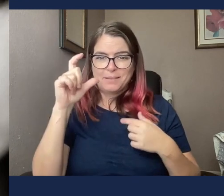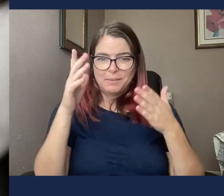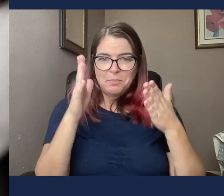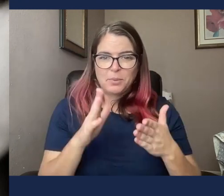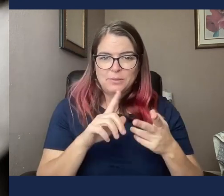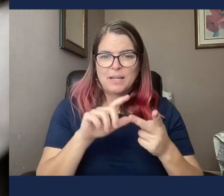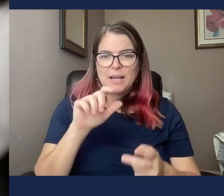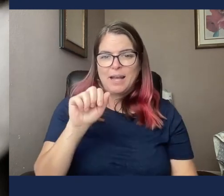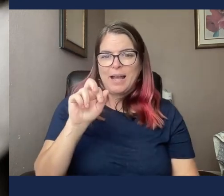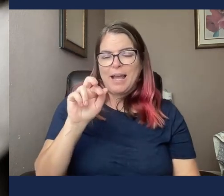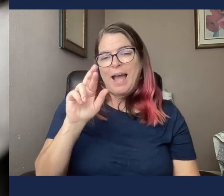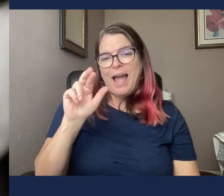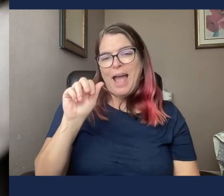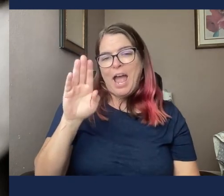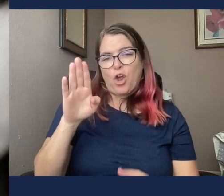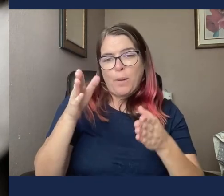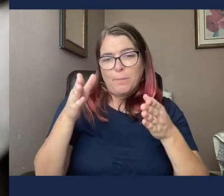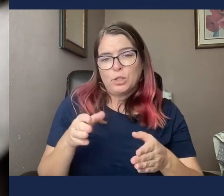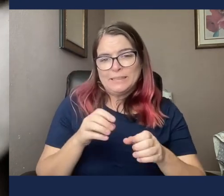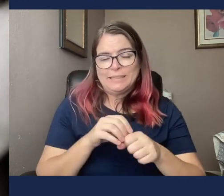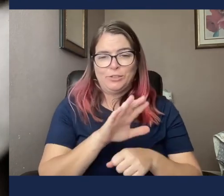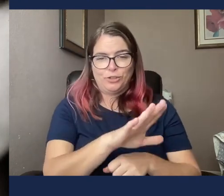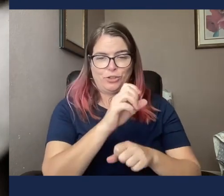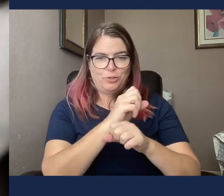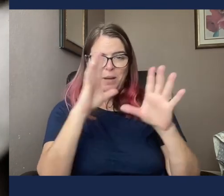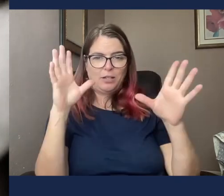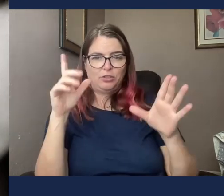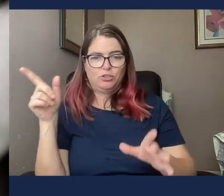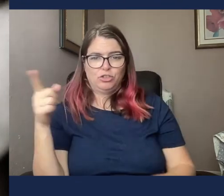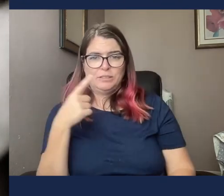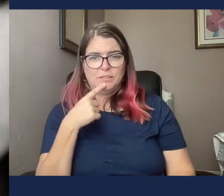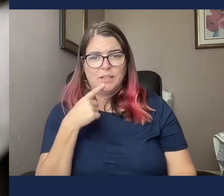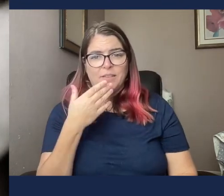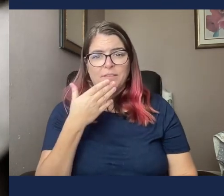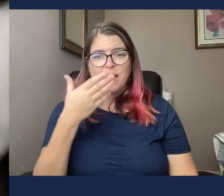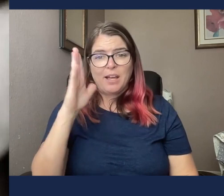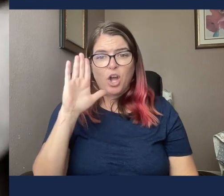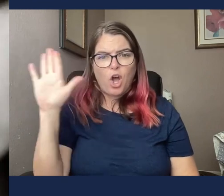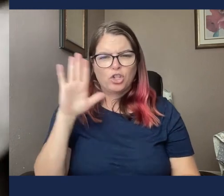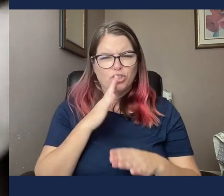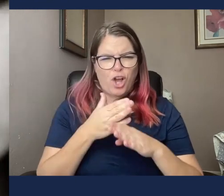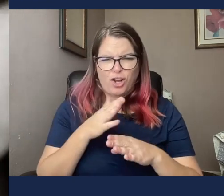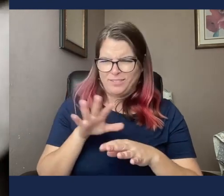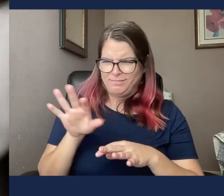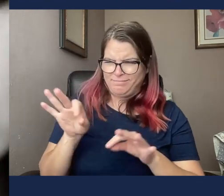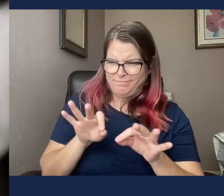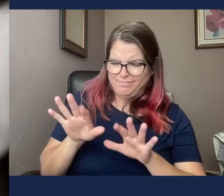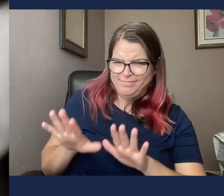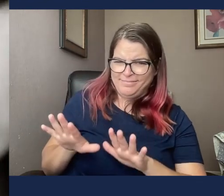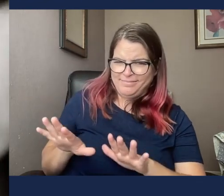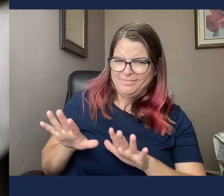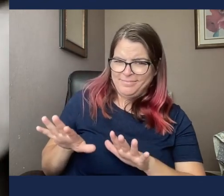college campuses, in schools petrator, in workplaces, college